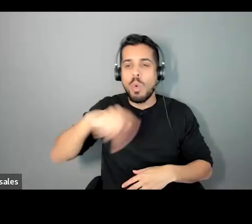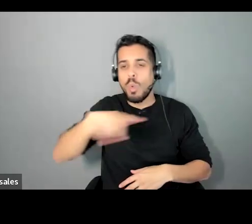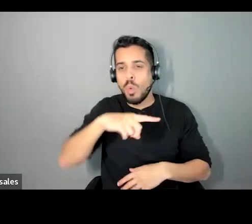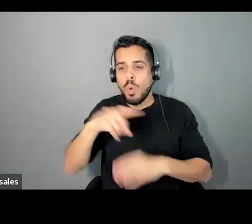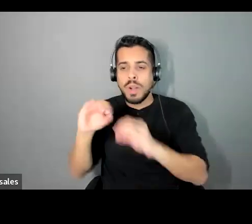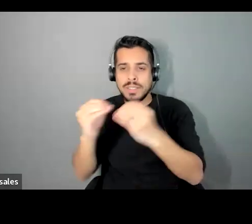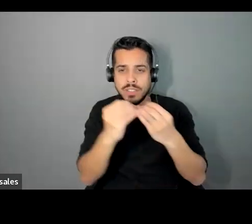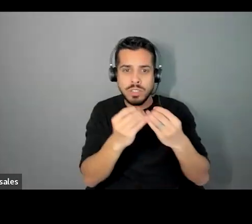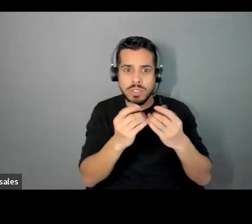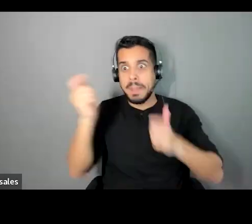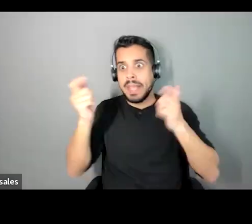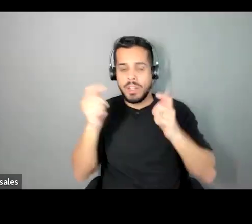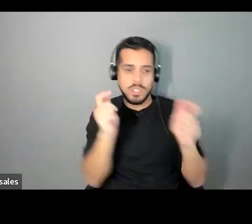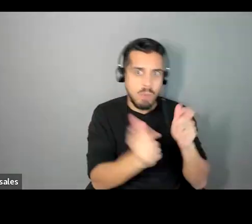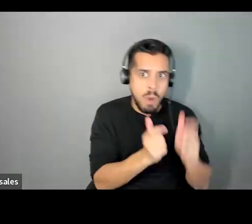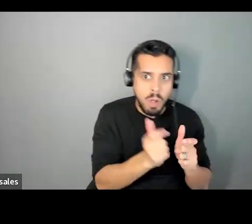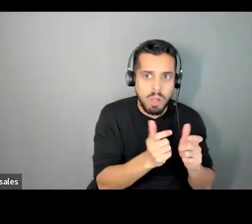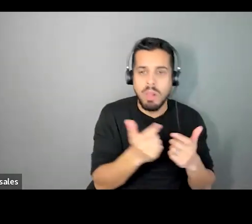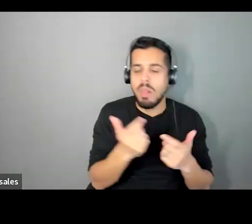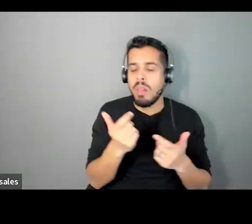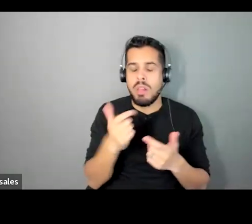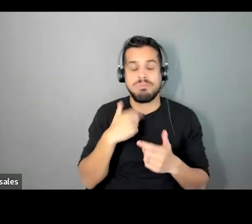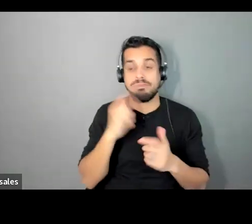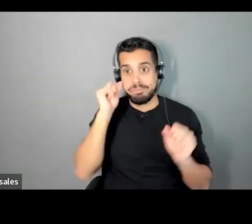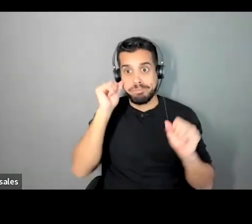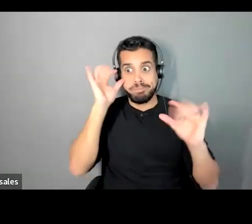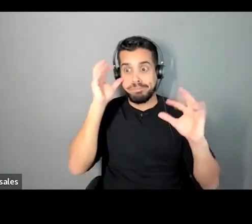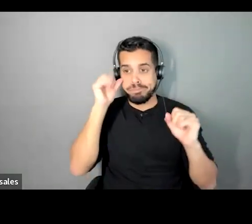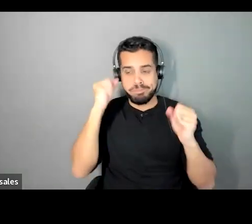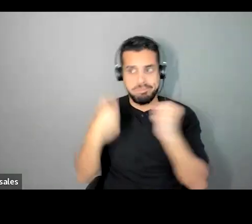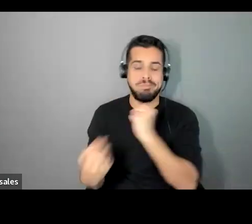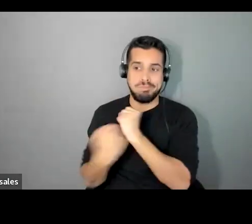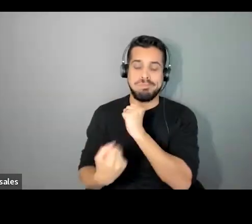like, I've been amazed, amazed at the support we've been able to get from, again,